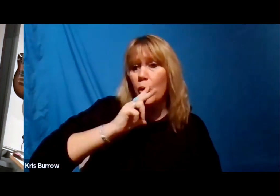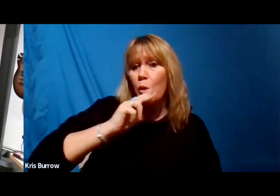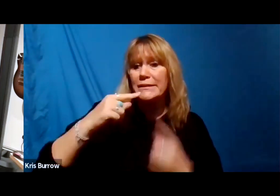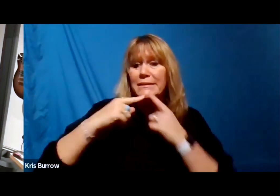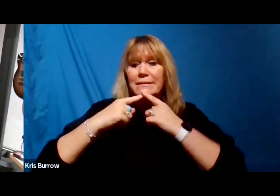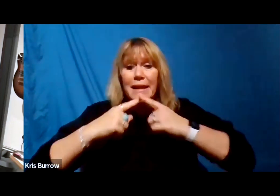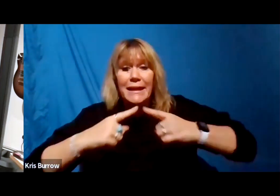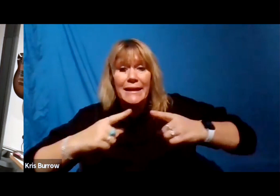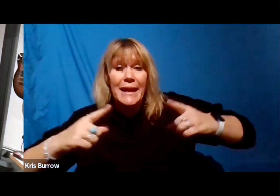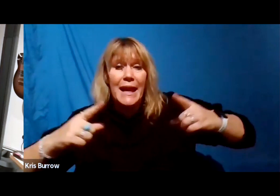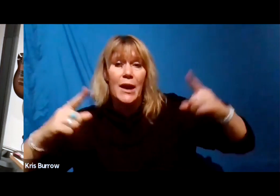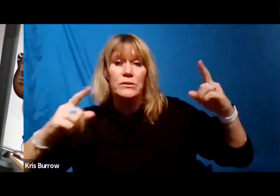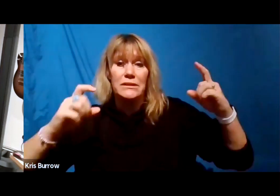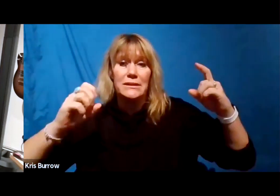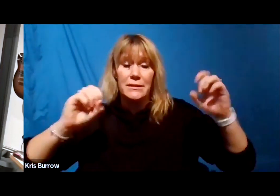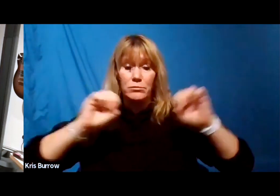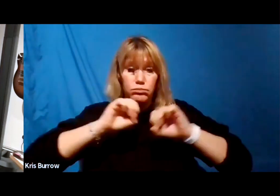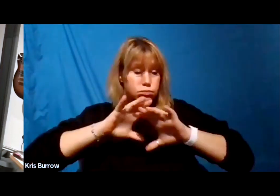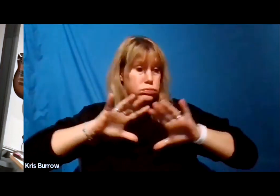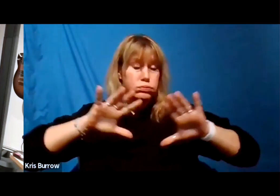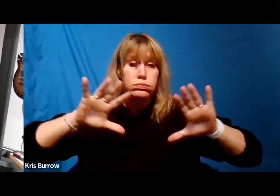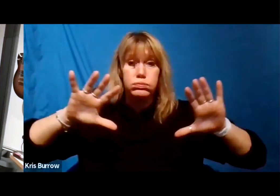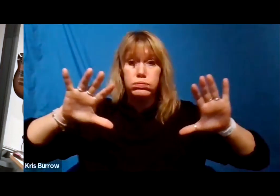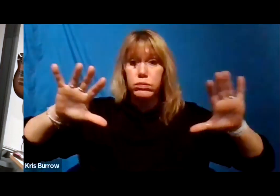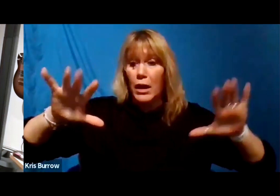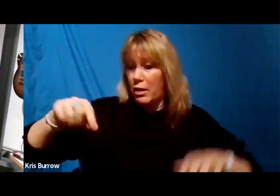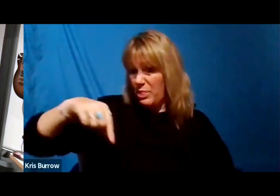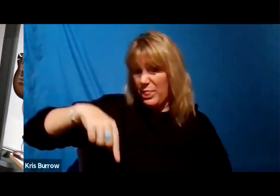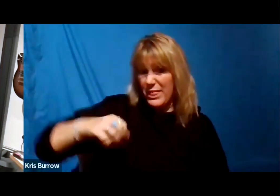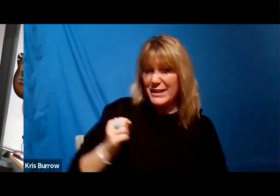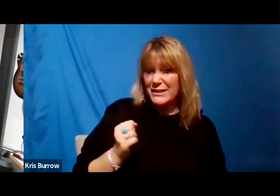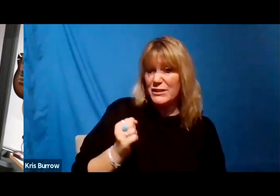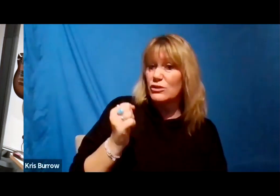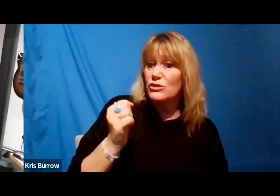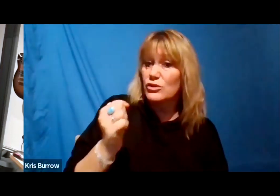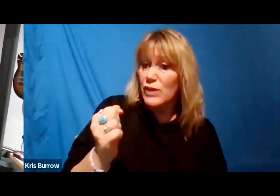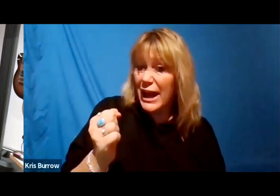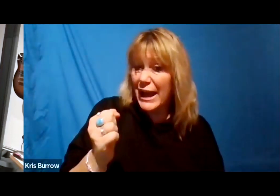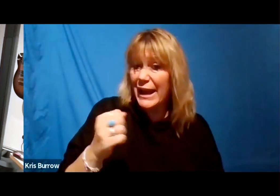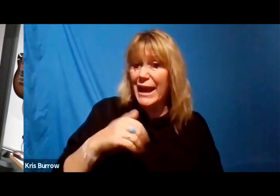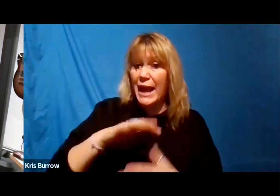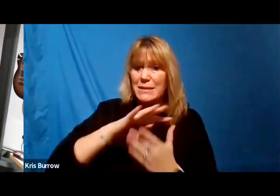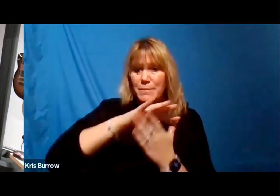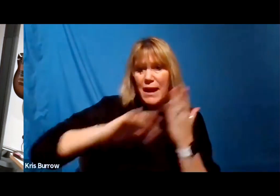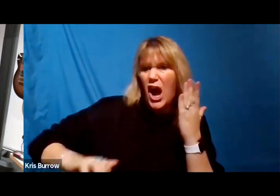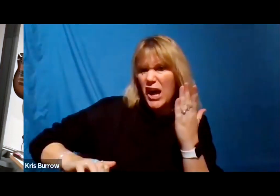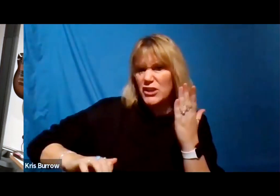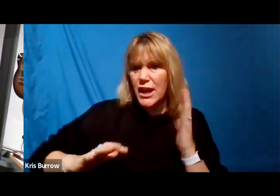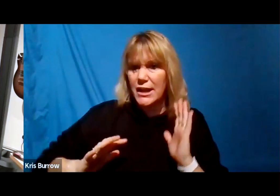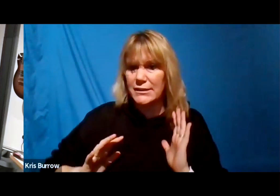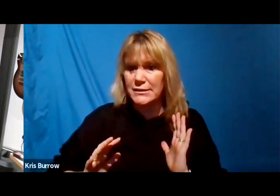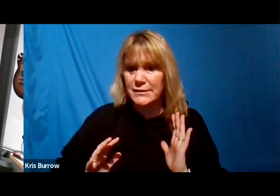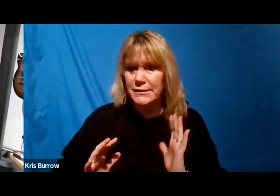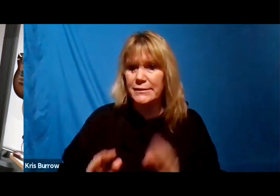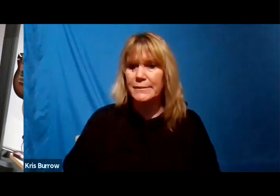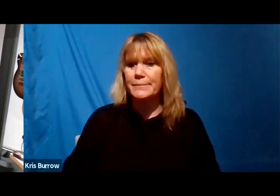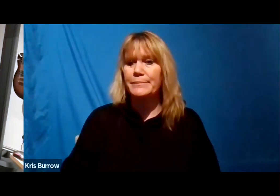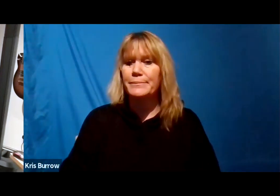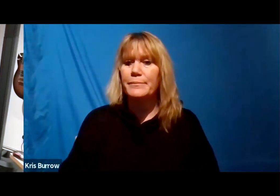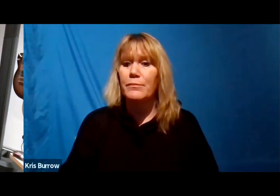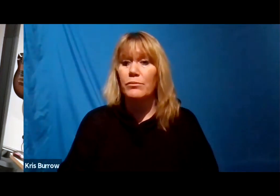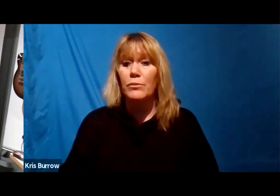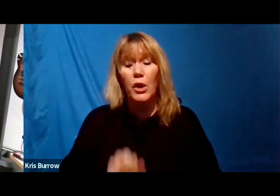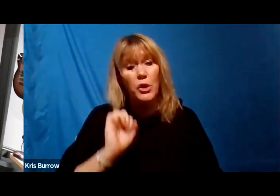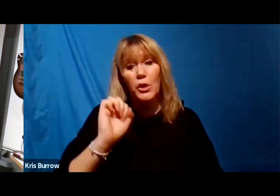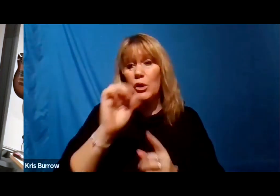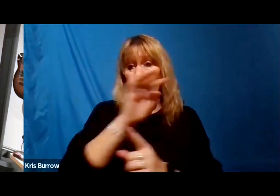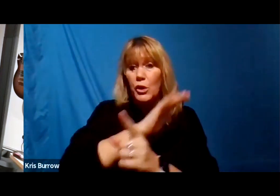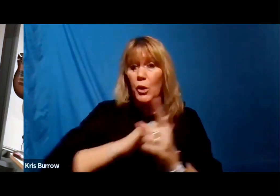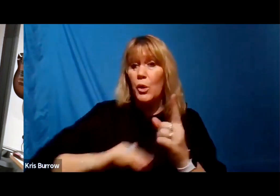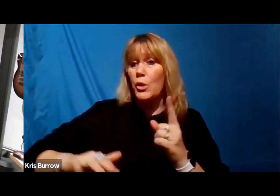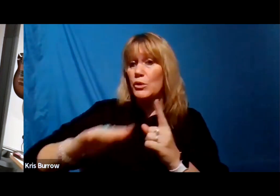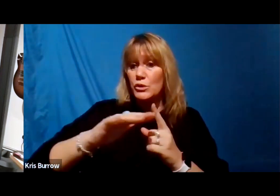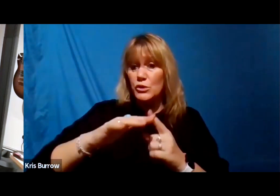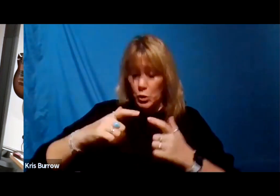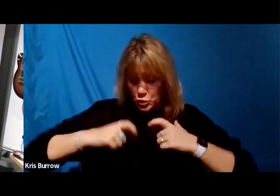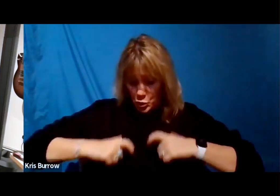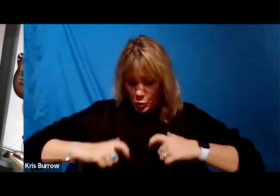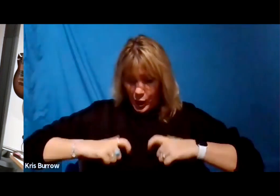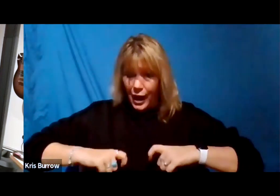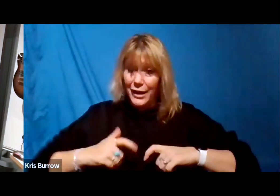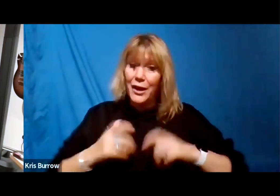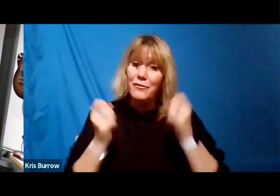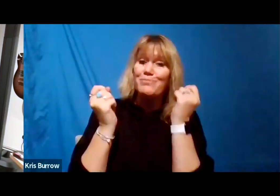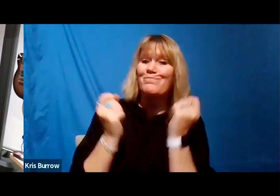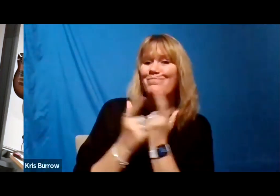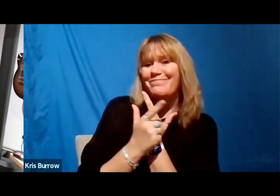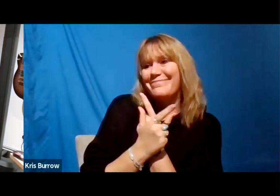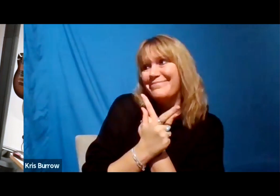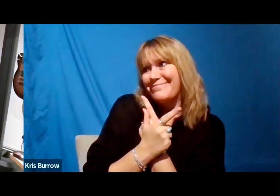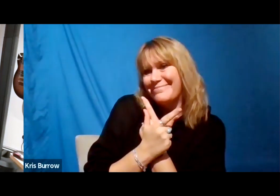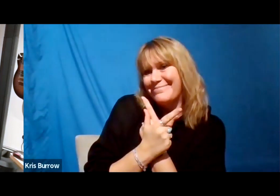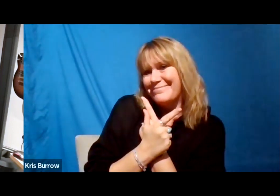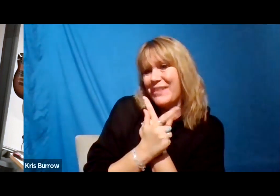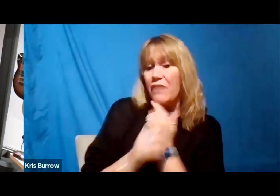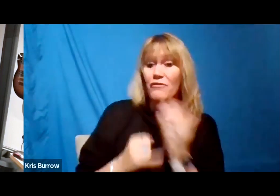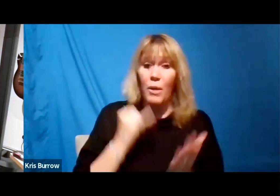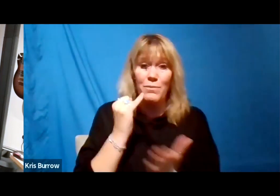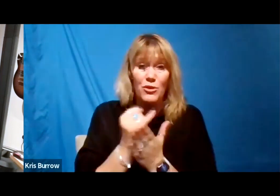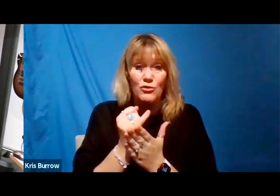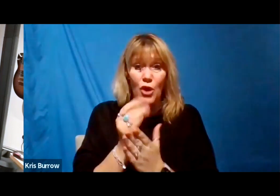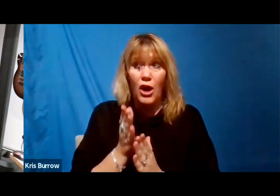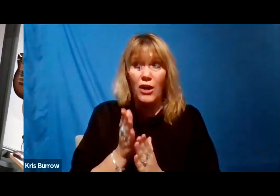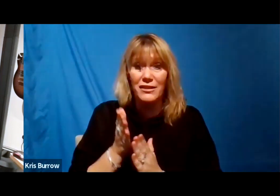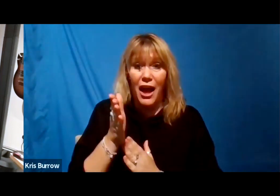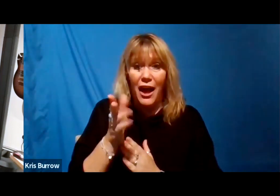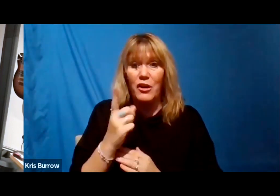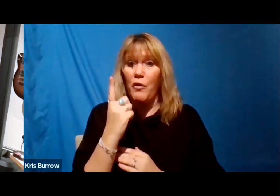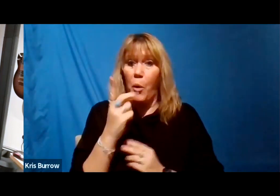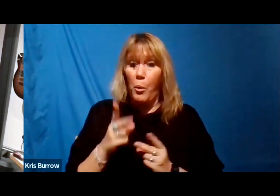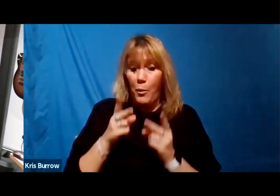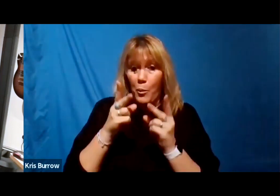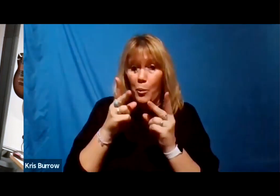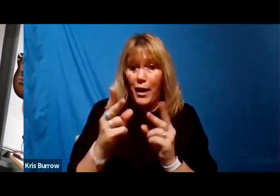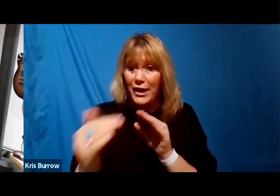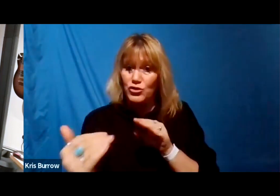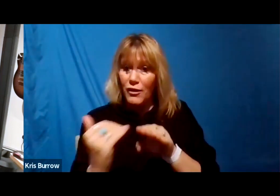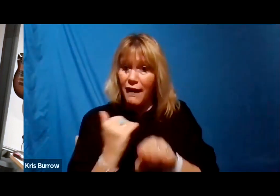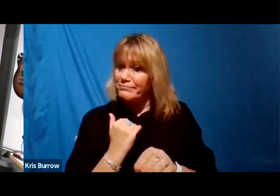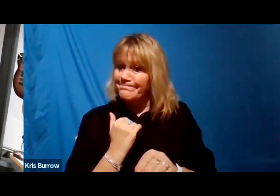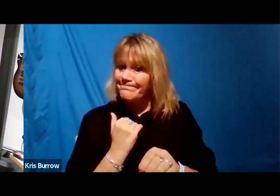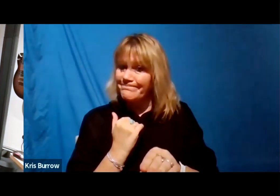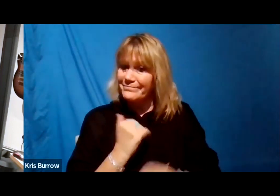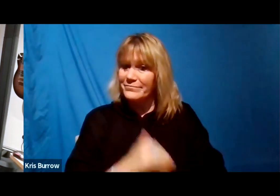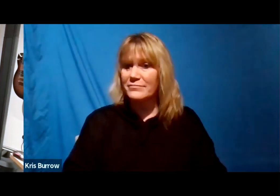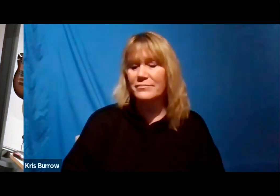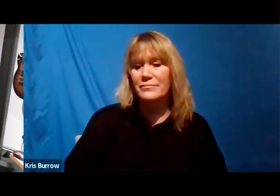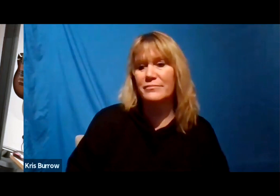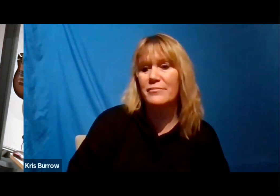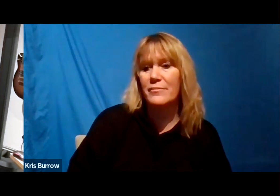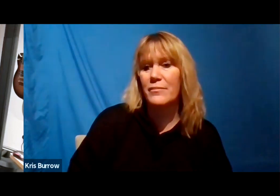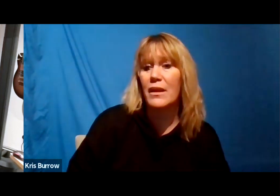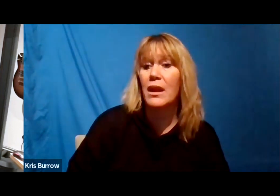100 miles from everywhere